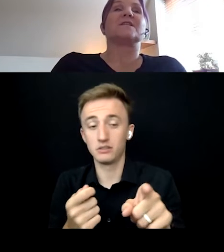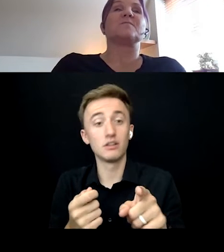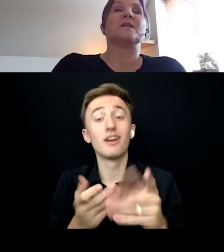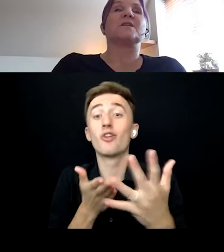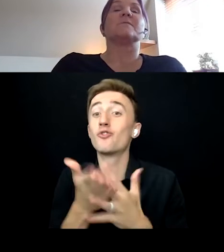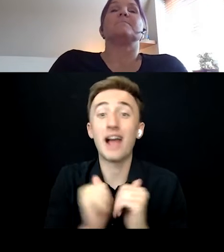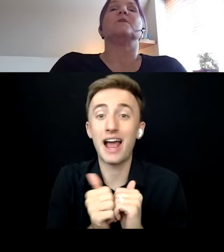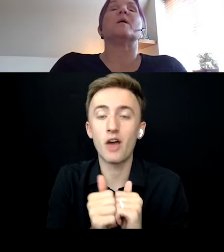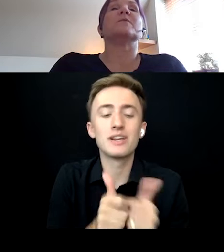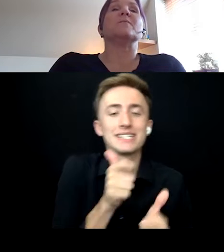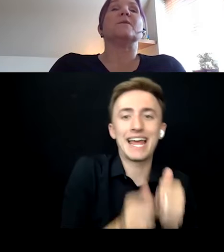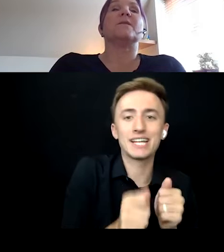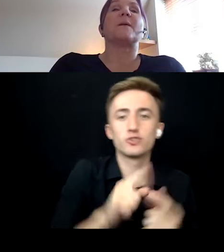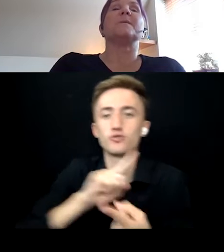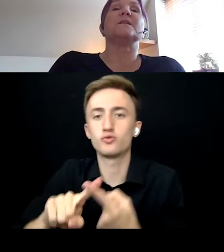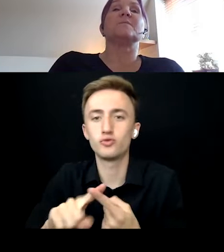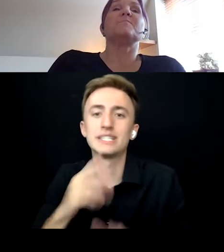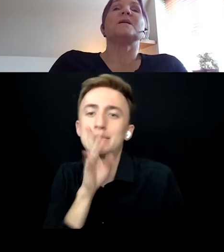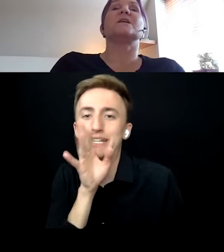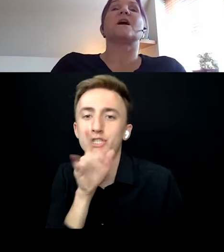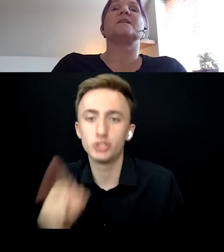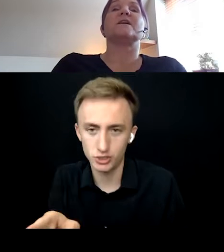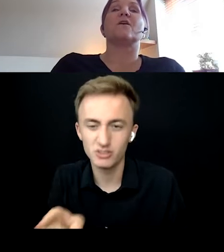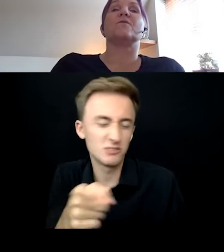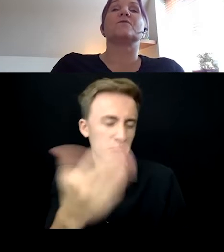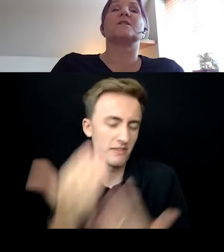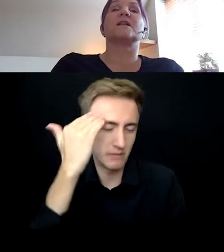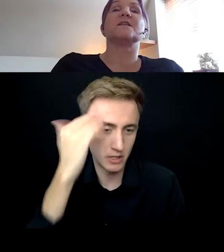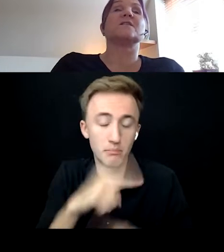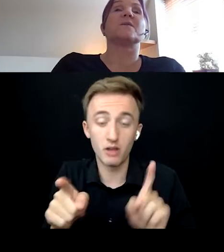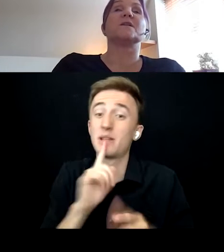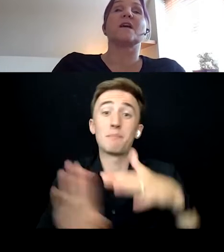to speech. You might be familiar, but it's the basic idea of translating something in